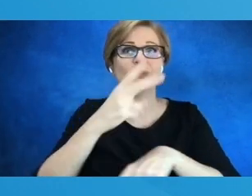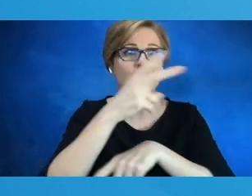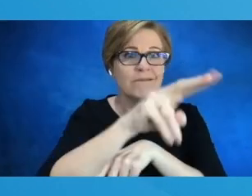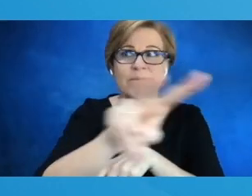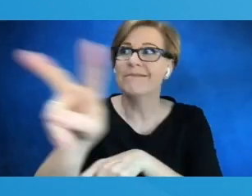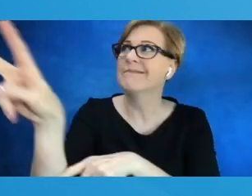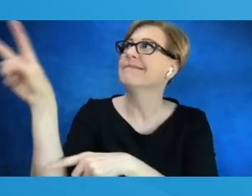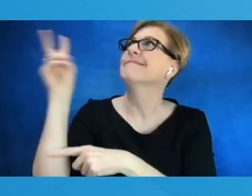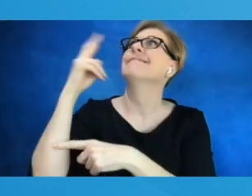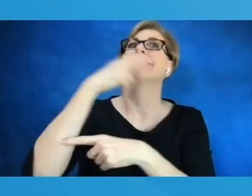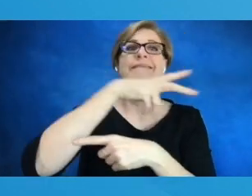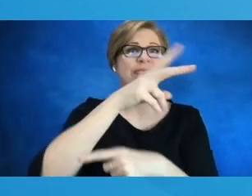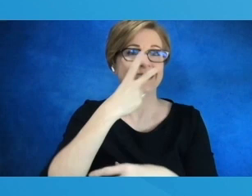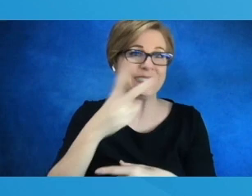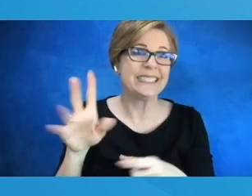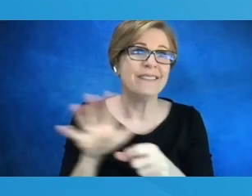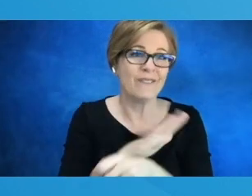And you can see that kind of that round architecture.